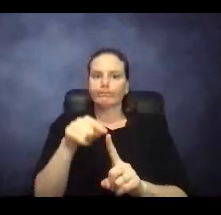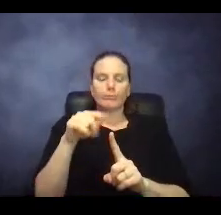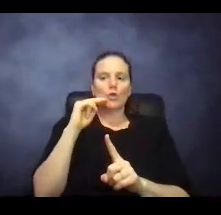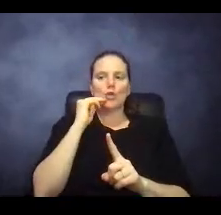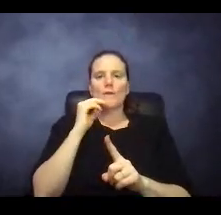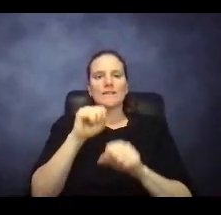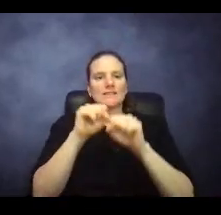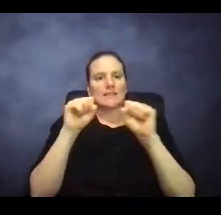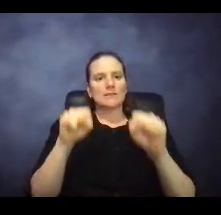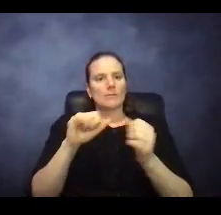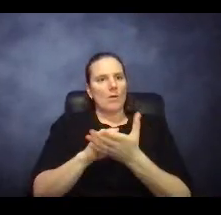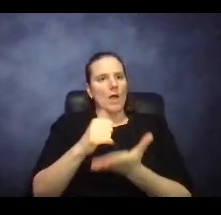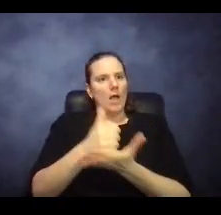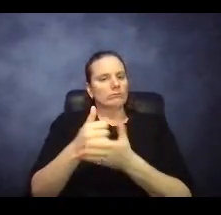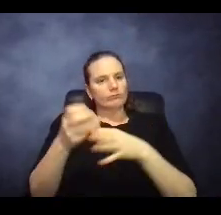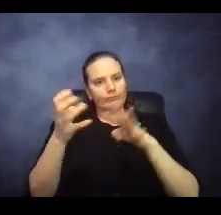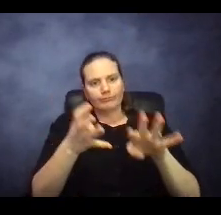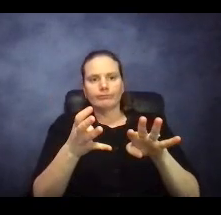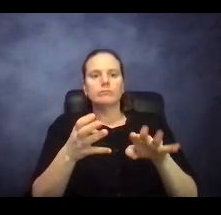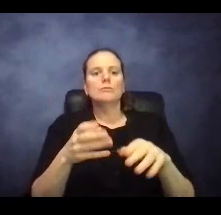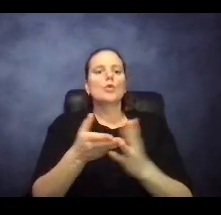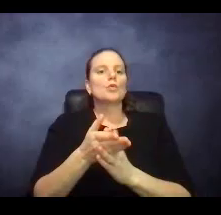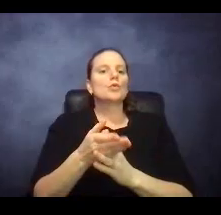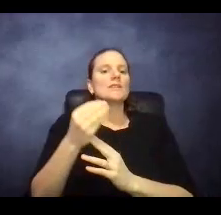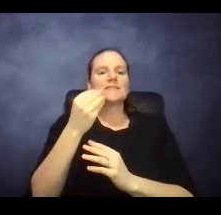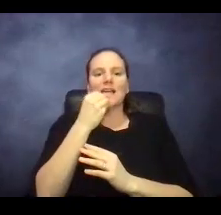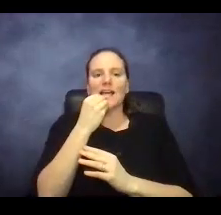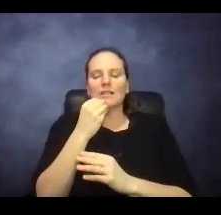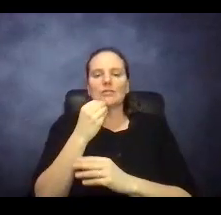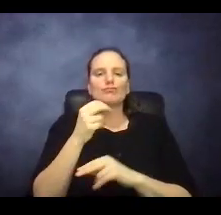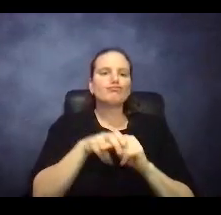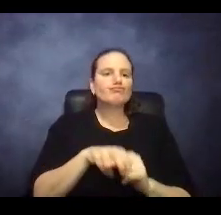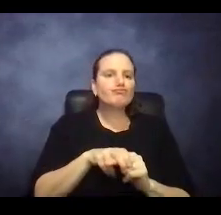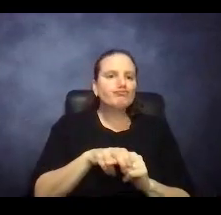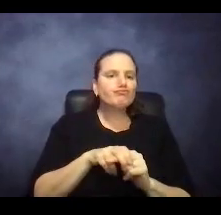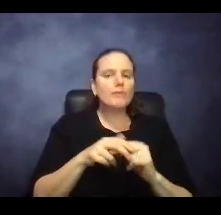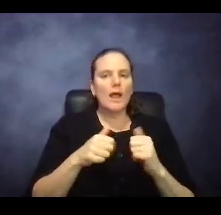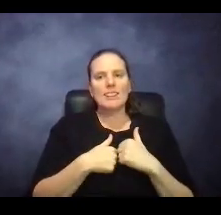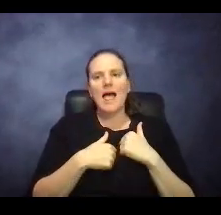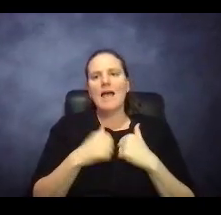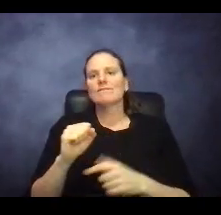And then ultra processed food diet, sedentary lifestyle. Of course, if we're not moving, we're not using our cortisol,